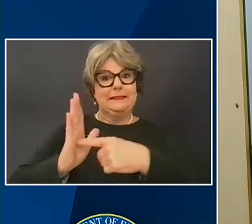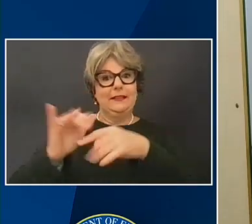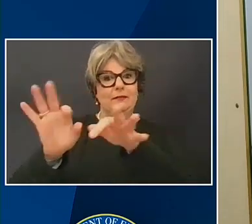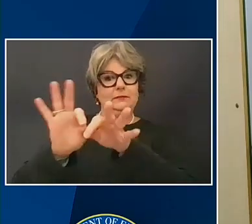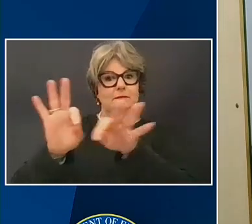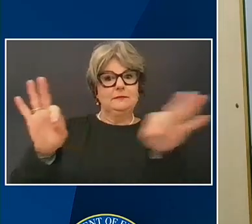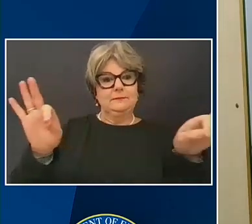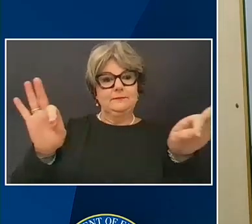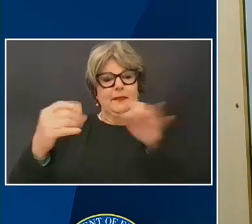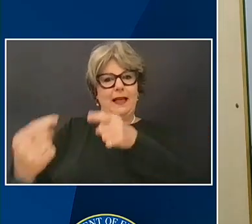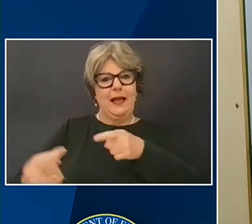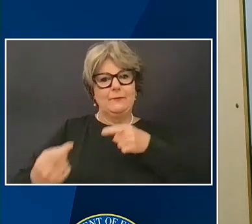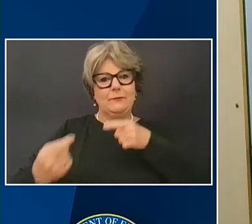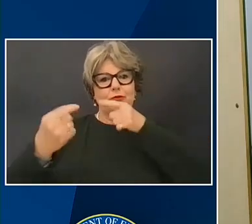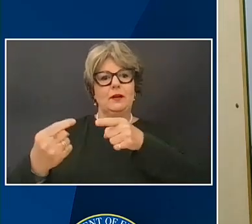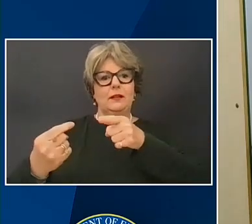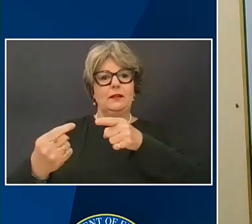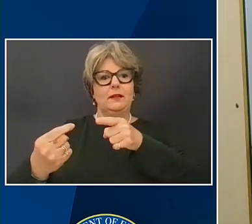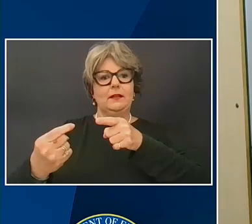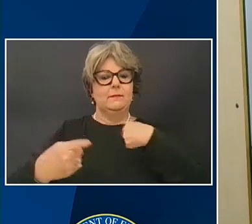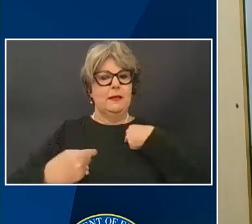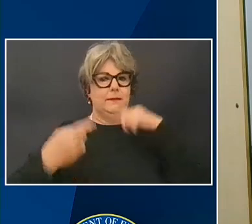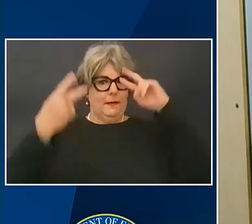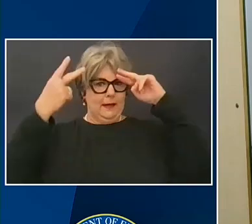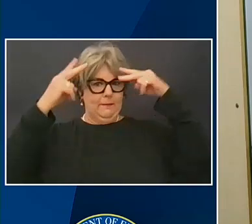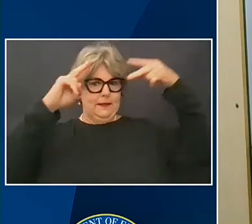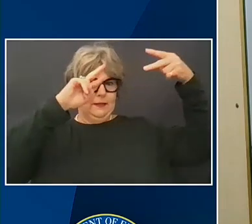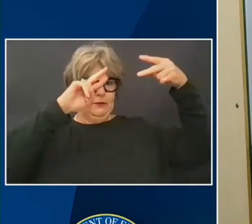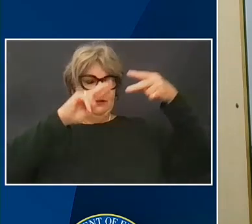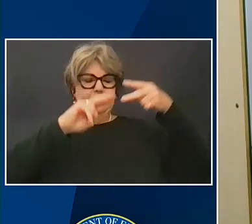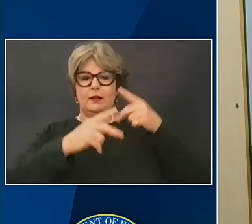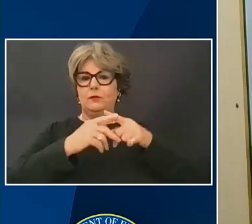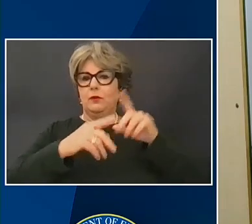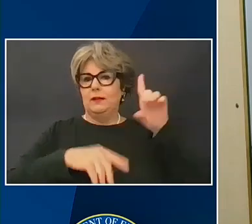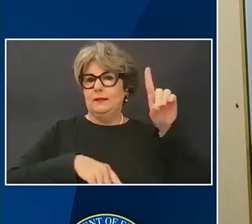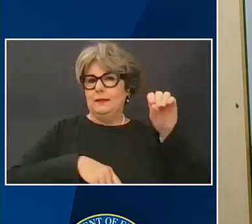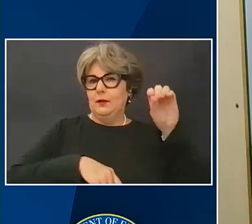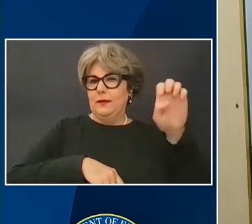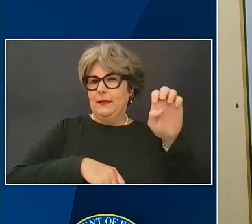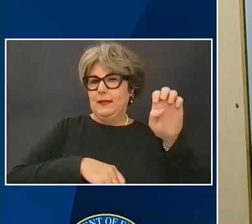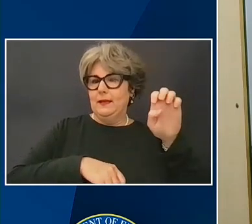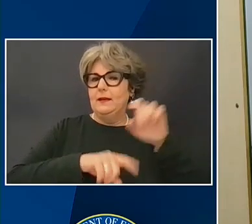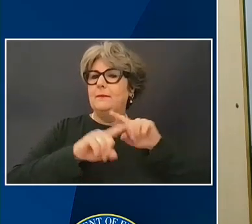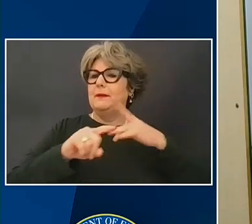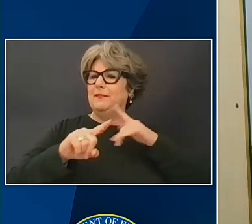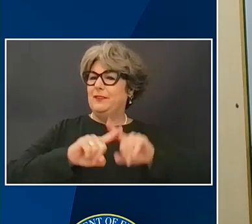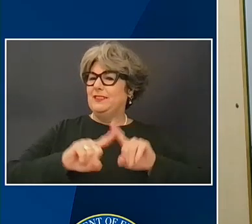Maybe I'm misunderstanding what the Department is intending here. But that feels different than the conversation we had in January.